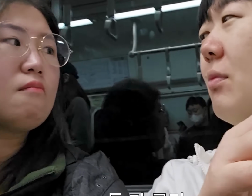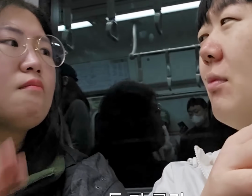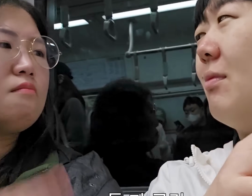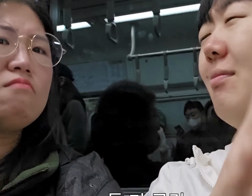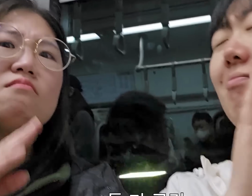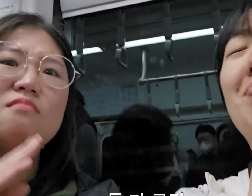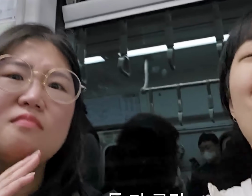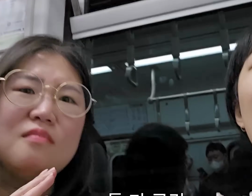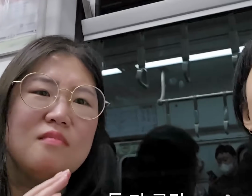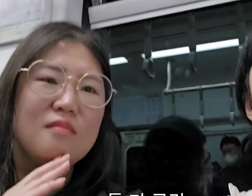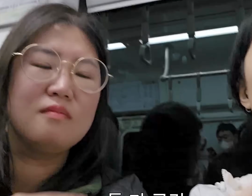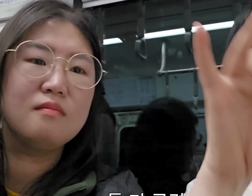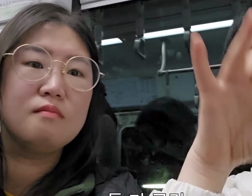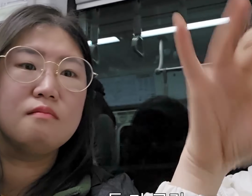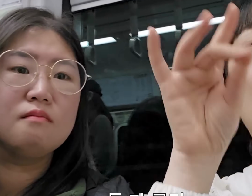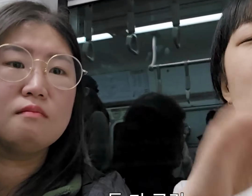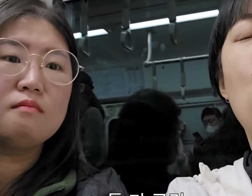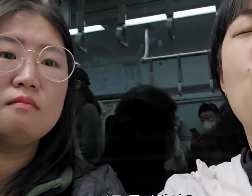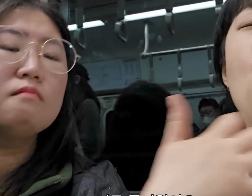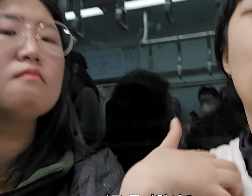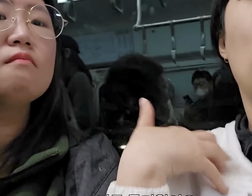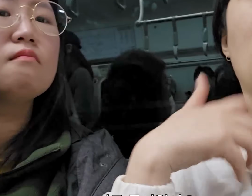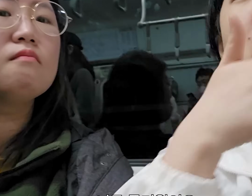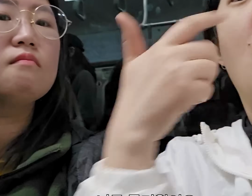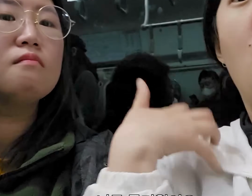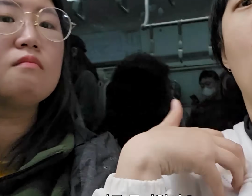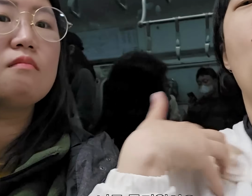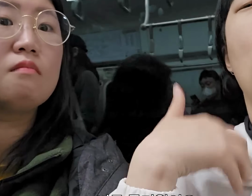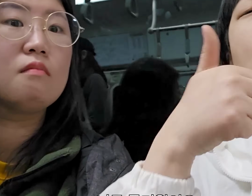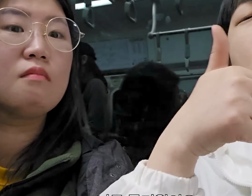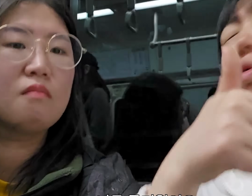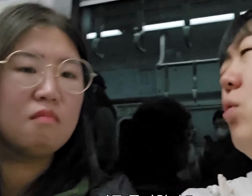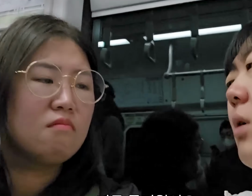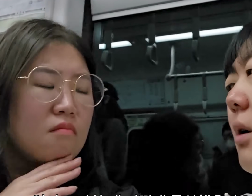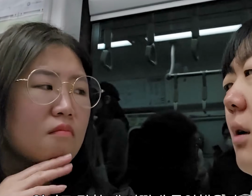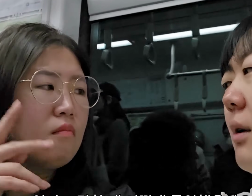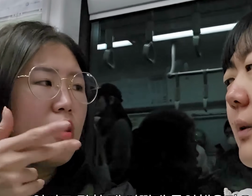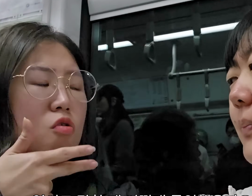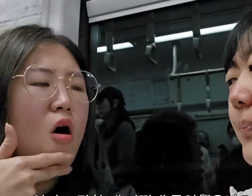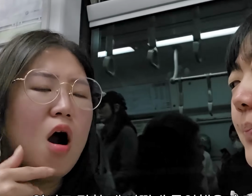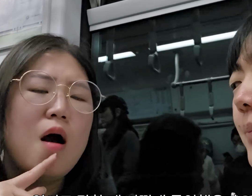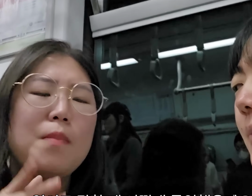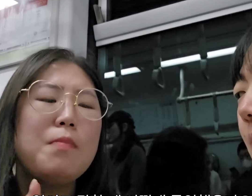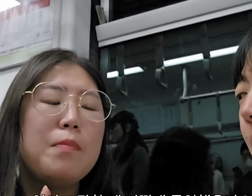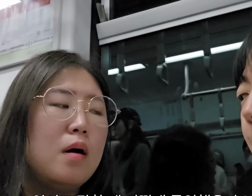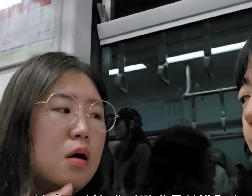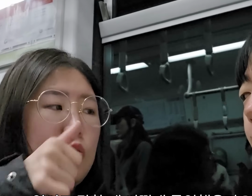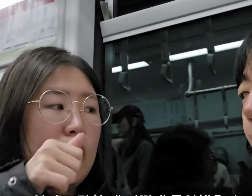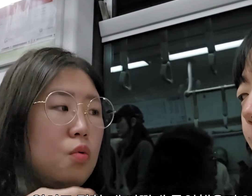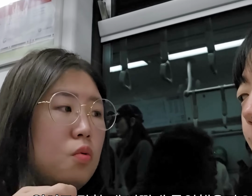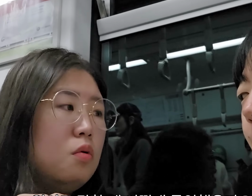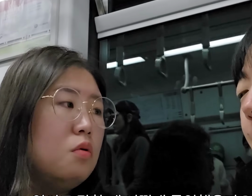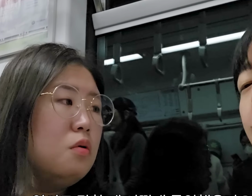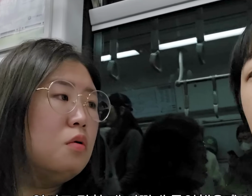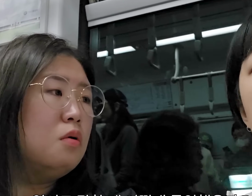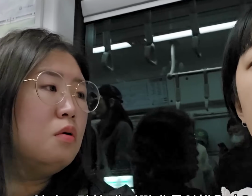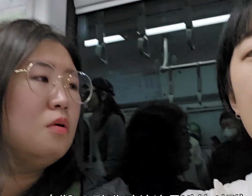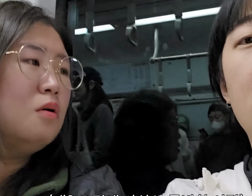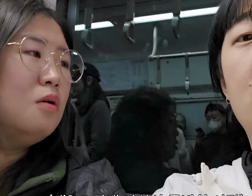I agree with both of you. It was pure joy. When the artist spoke English—how was it interpreted?